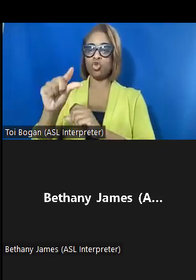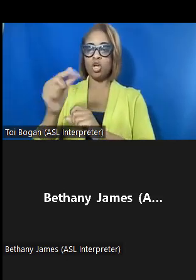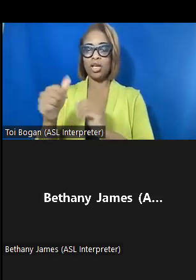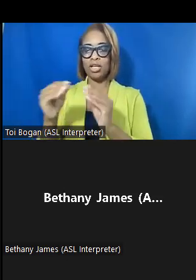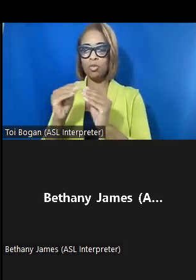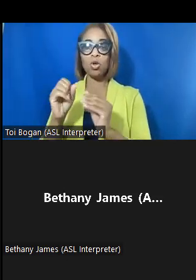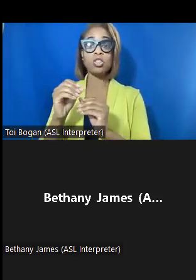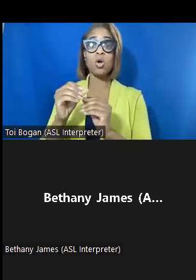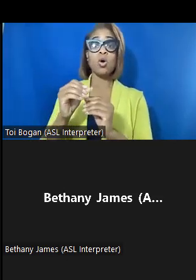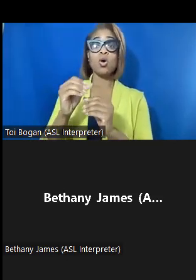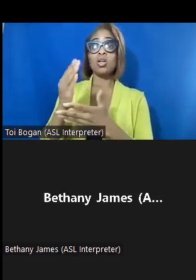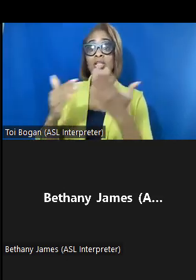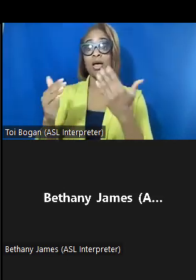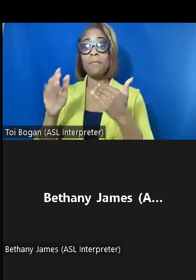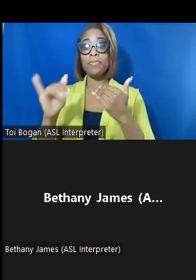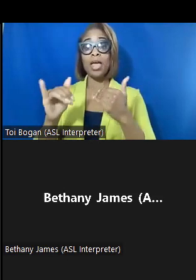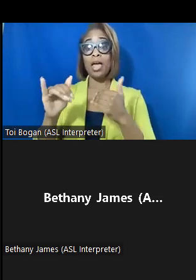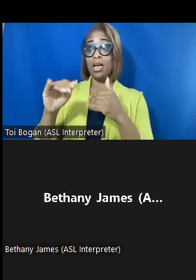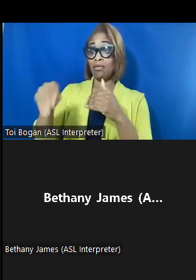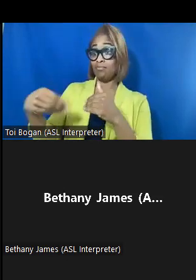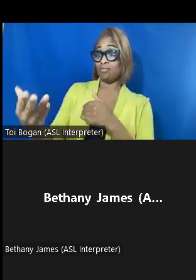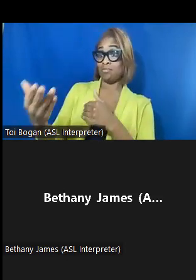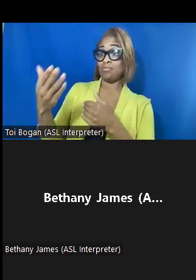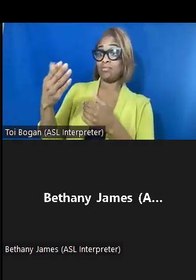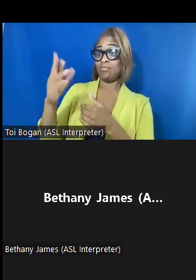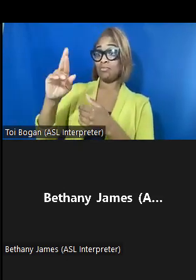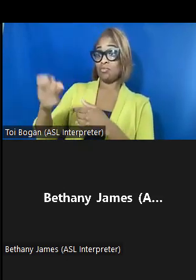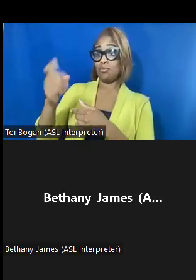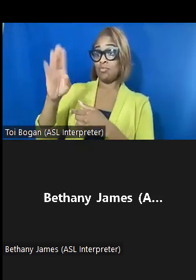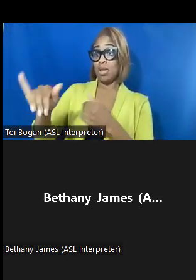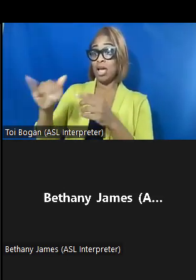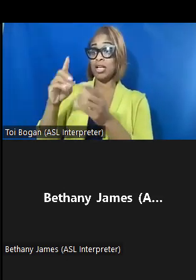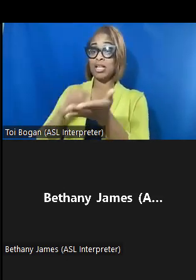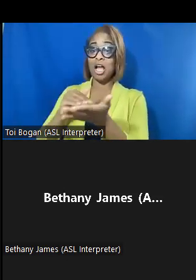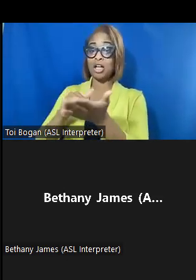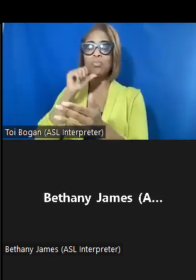illicit or prescribed but not being used in the proper manner or the manner that they're prescribed.